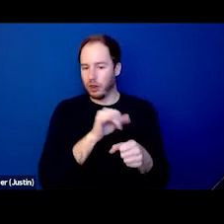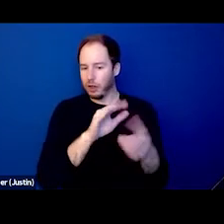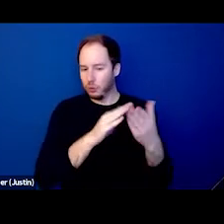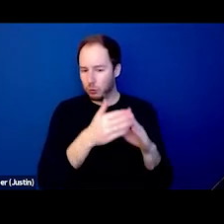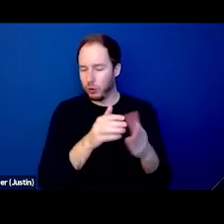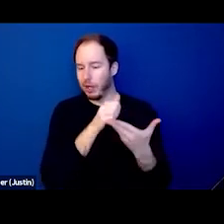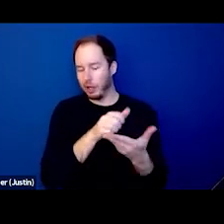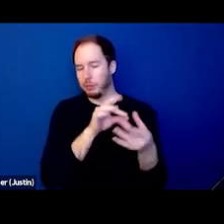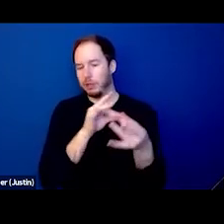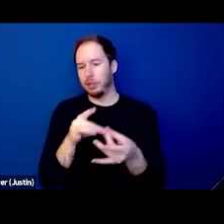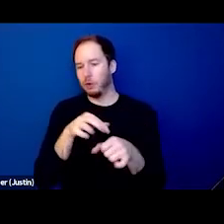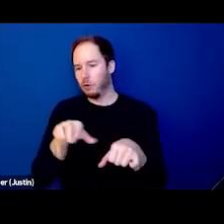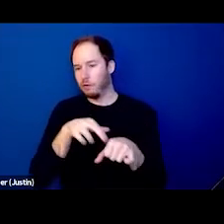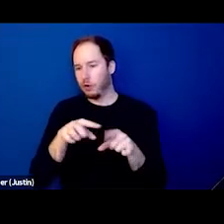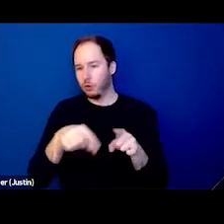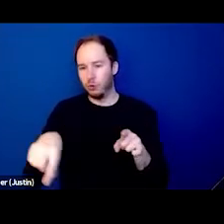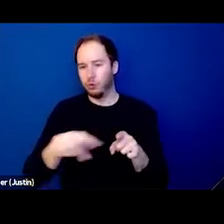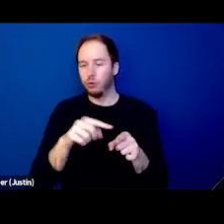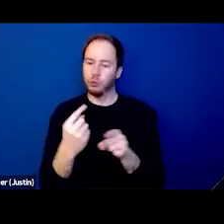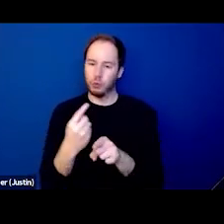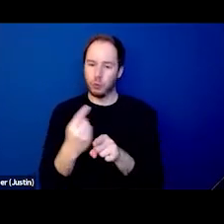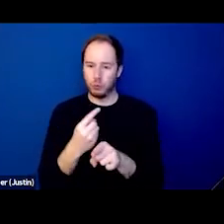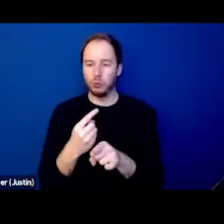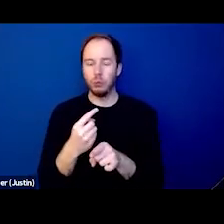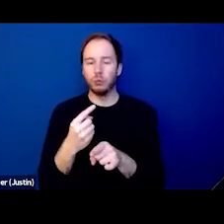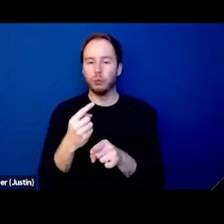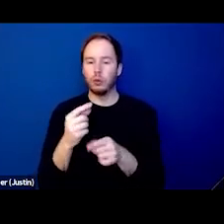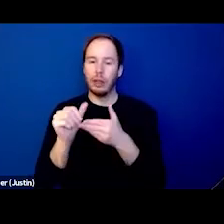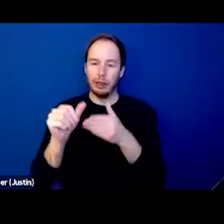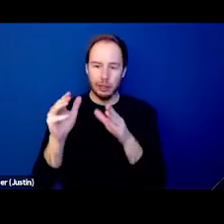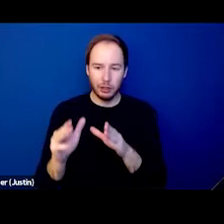to the appropriate tribal leadership or program director